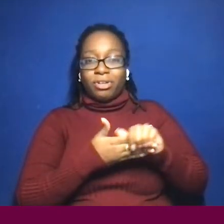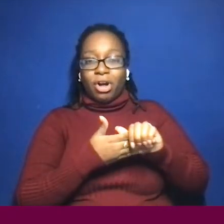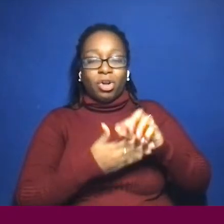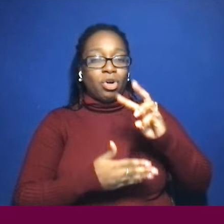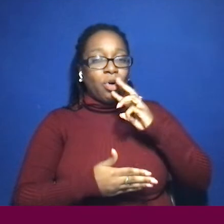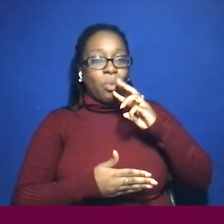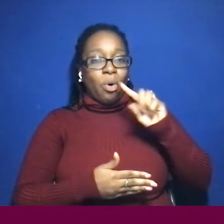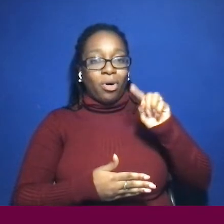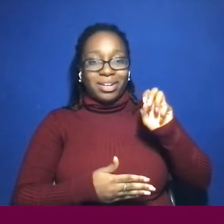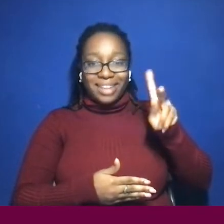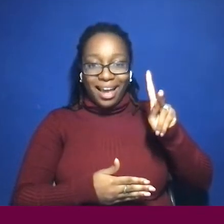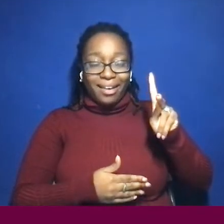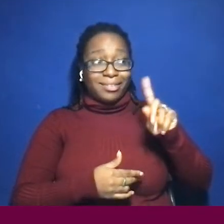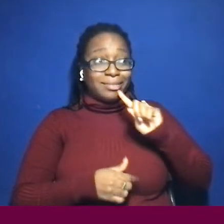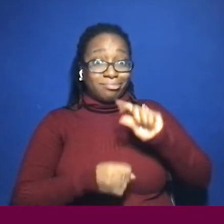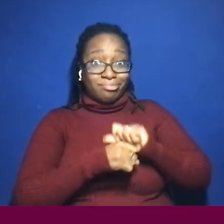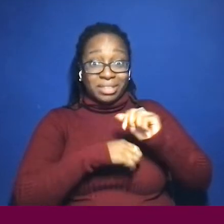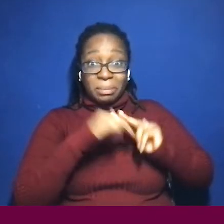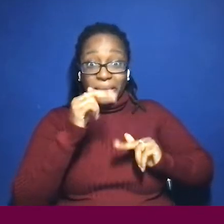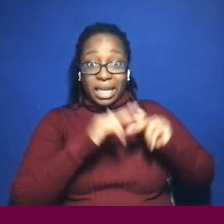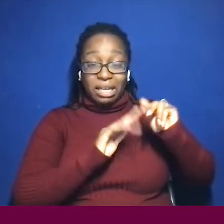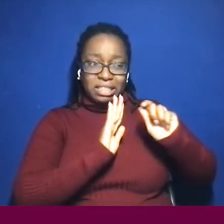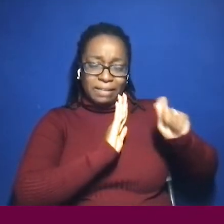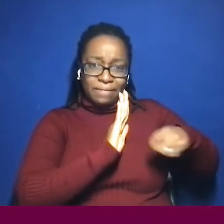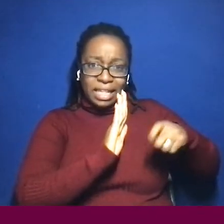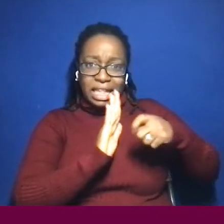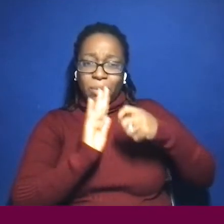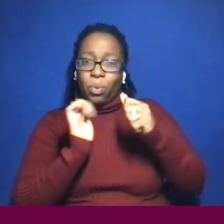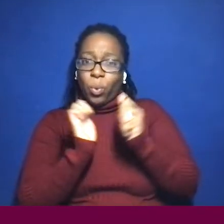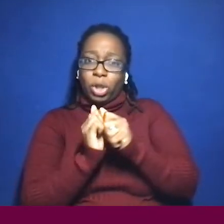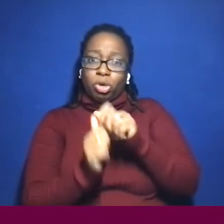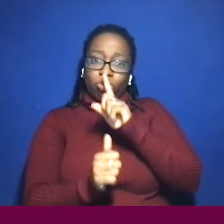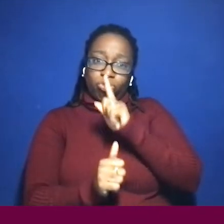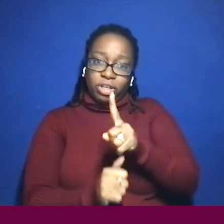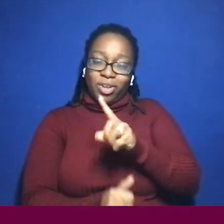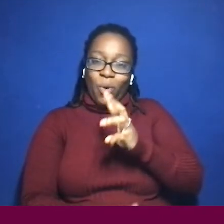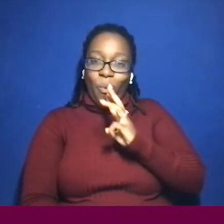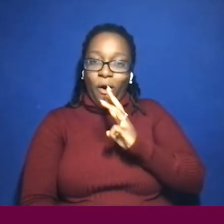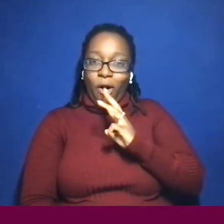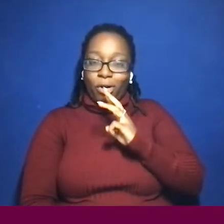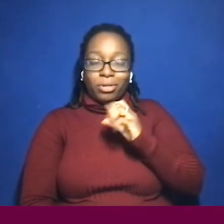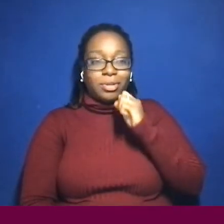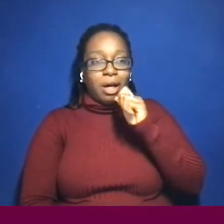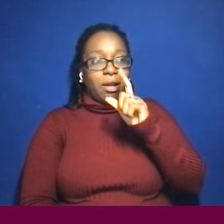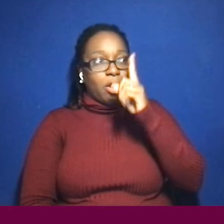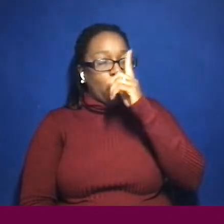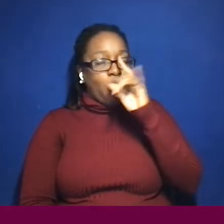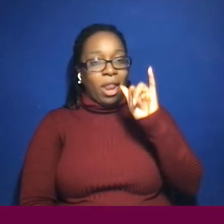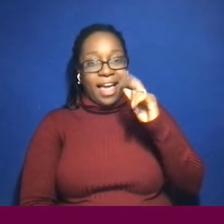actually film a lot of the scenes with real water to not just have to fake that, to actually